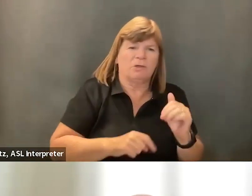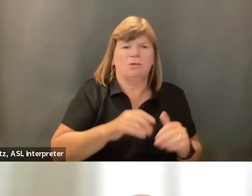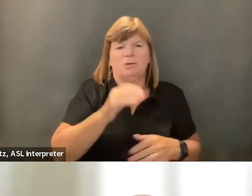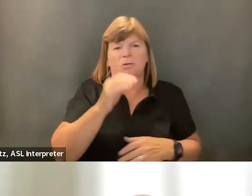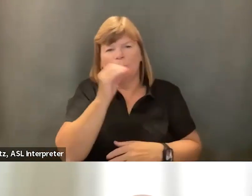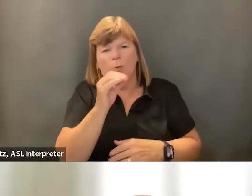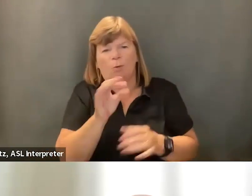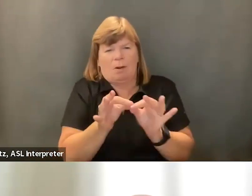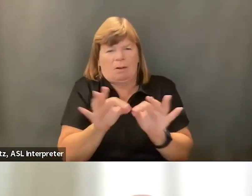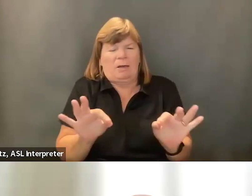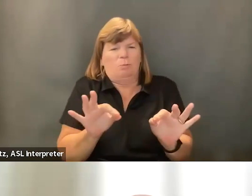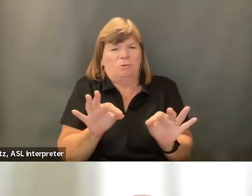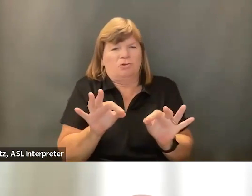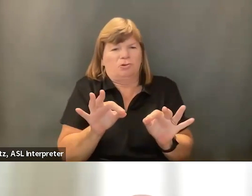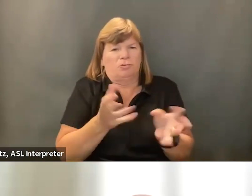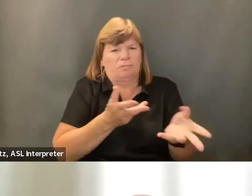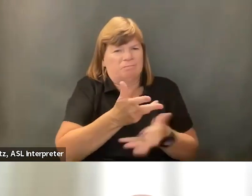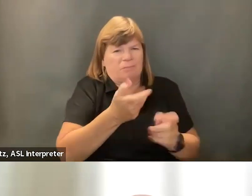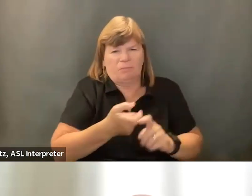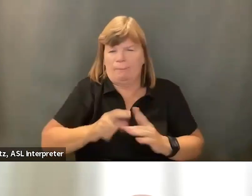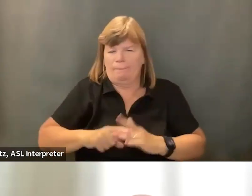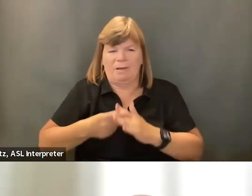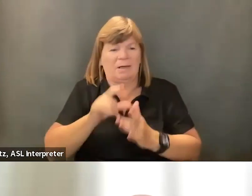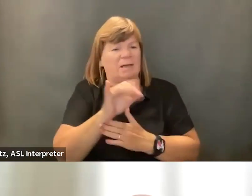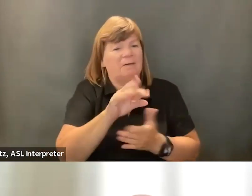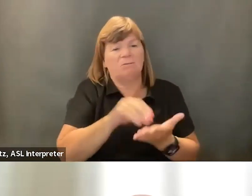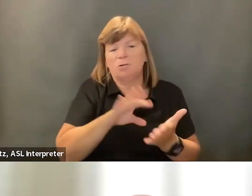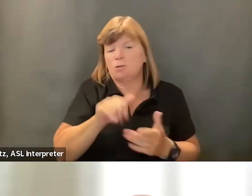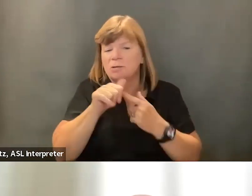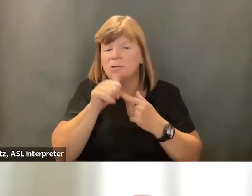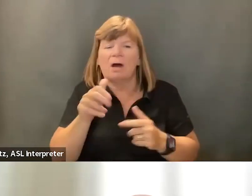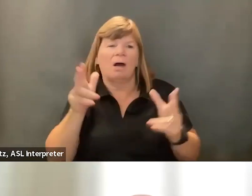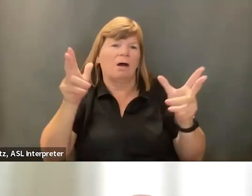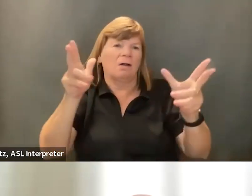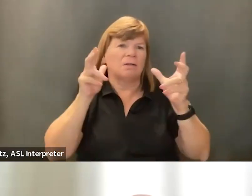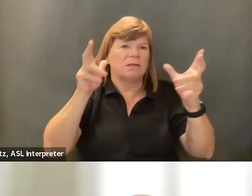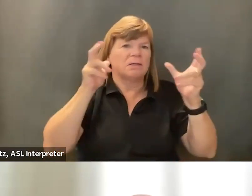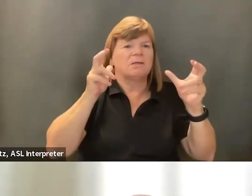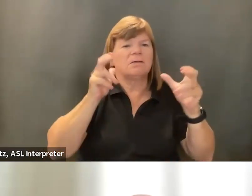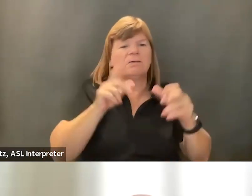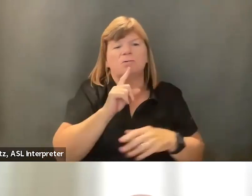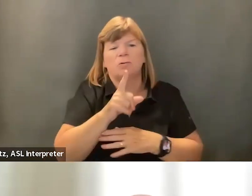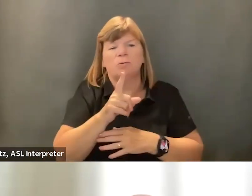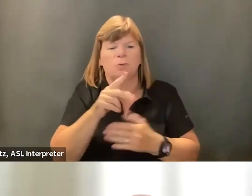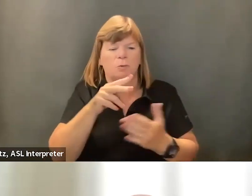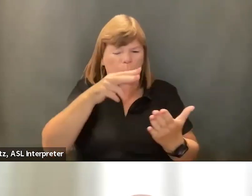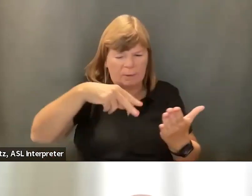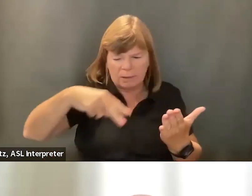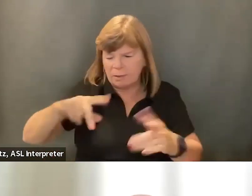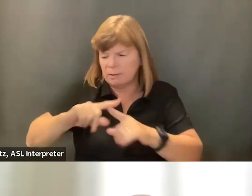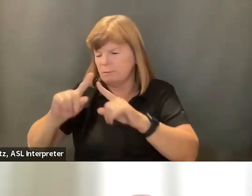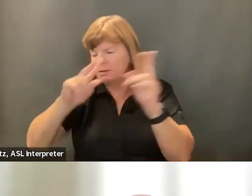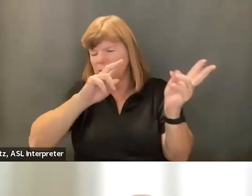beginning um and if students aren't listening to to read alouds of topics and learning about topics